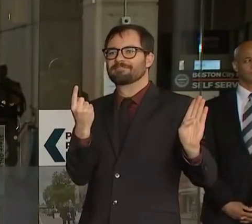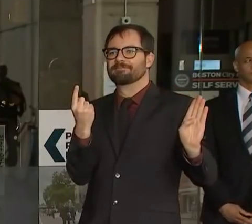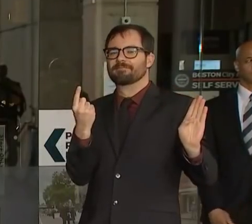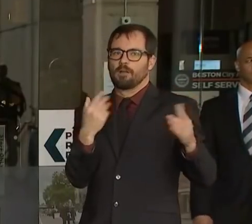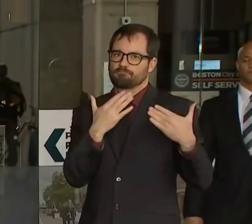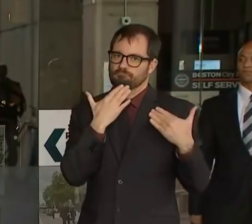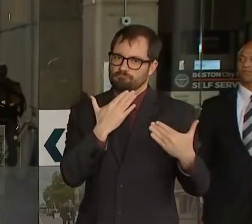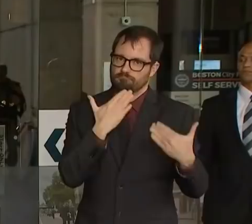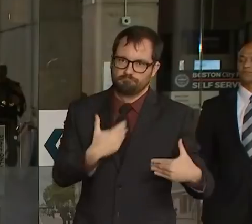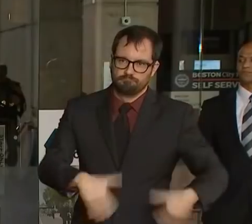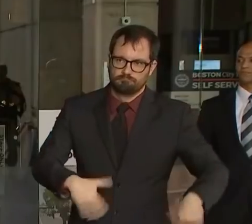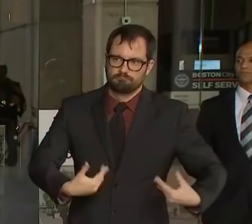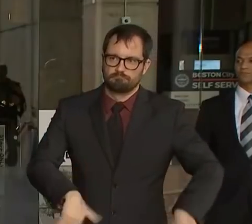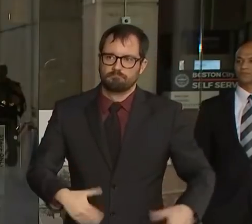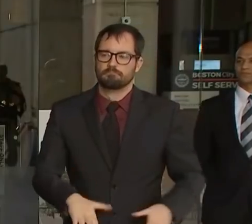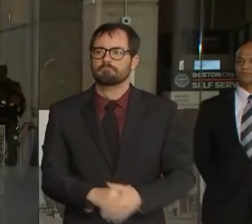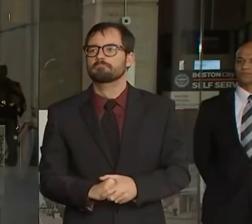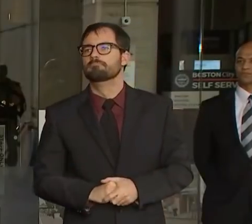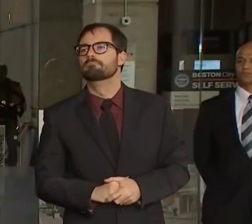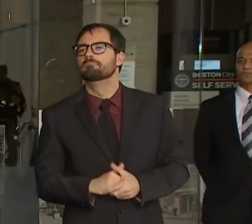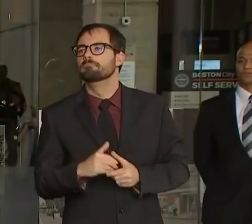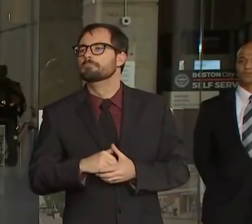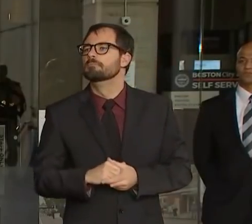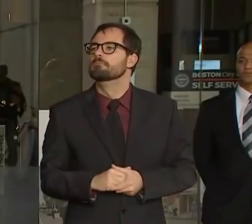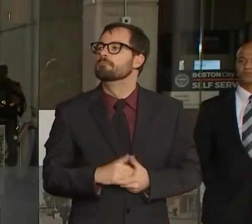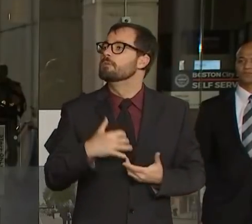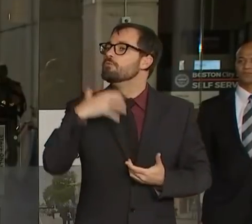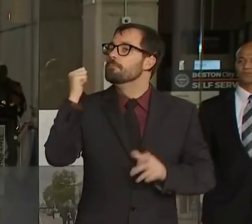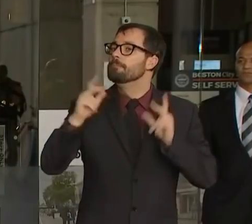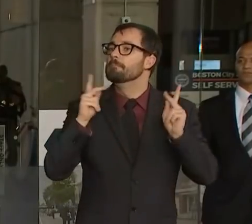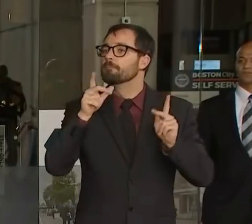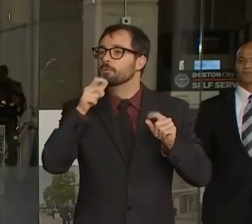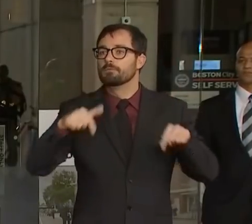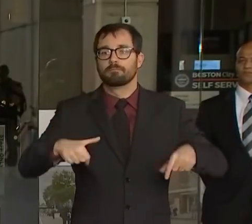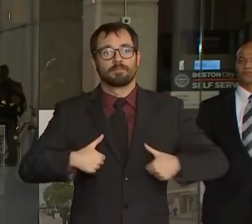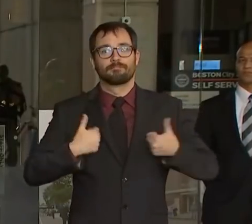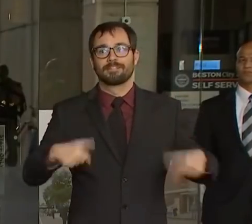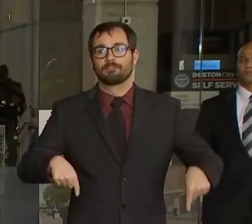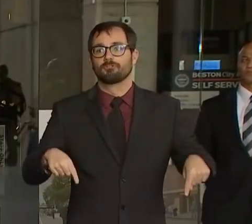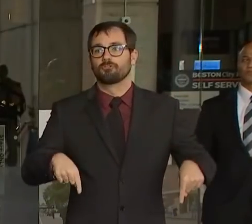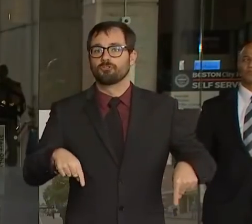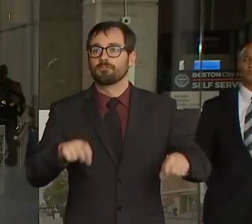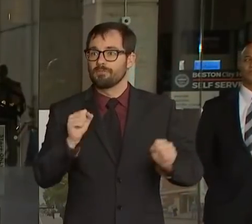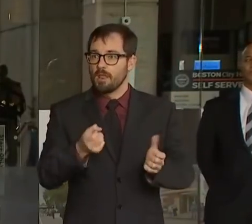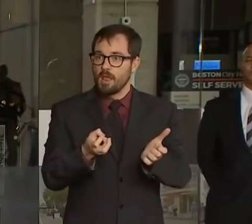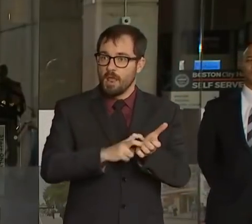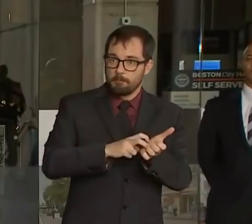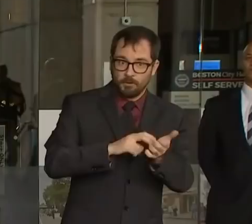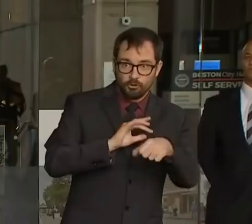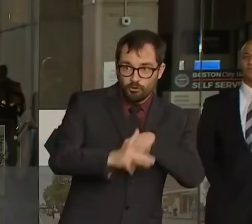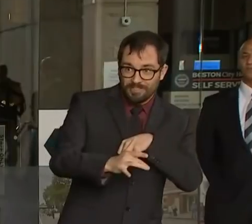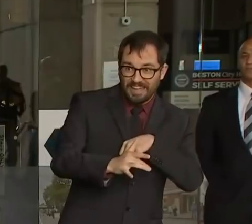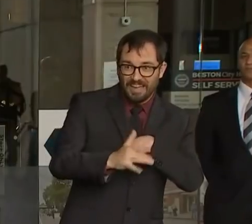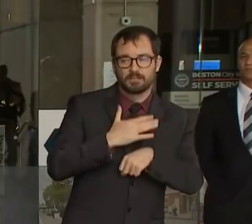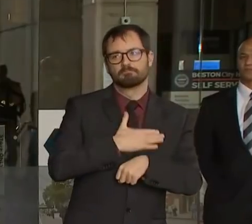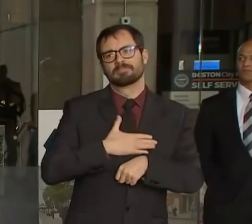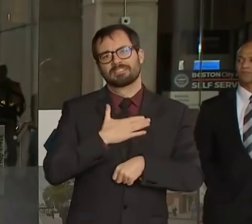OF INCREASED HOURS IN THE MORNING FOR SENIOR HOURS. I WANT TO THANK YOU FOR THAT. MANY STATIONS HAVE COVERED THAT. I APPRECIATE THAT. WE ENCOURAGE OLDER RESIDENCE,